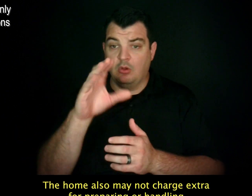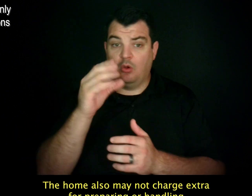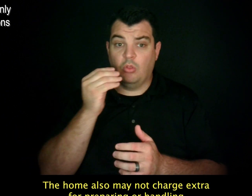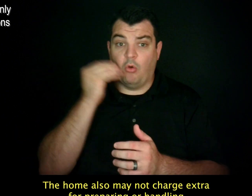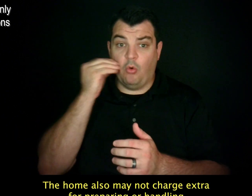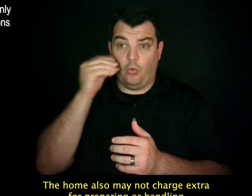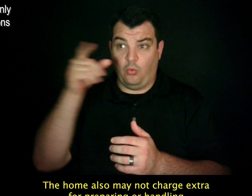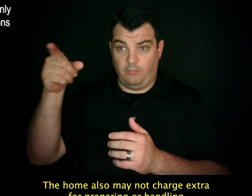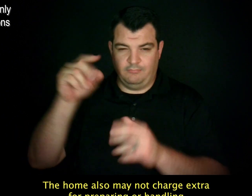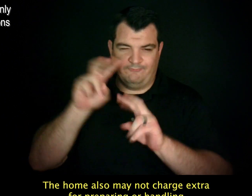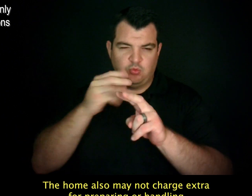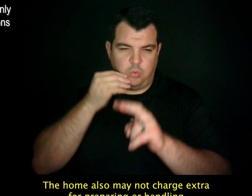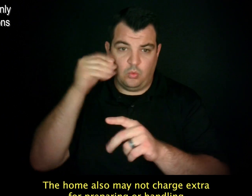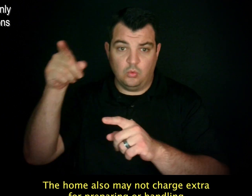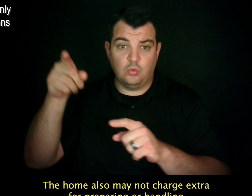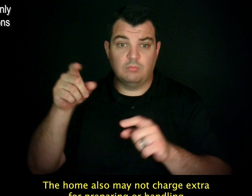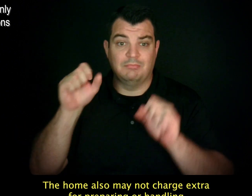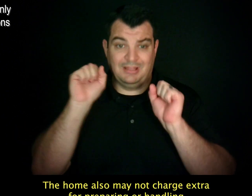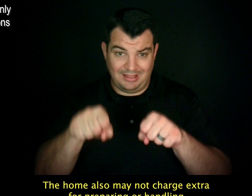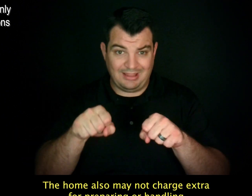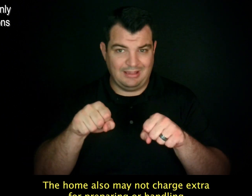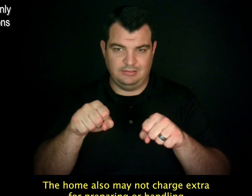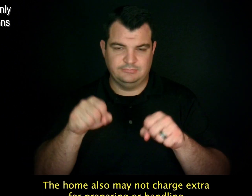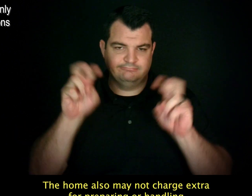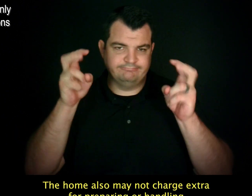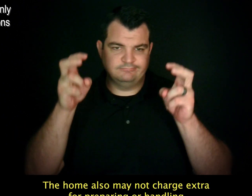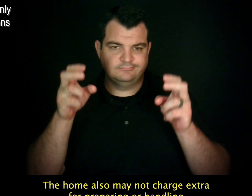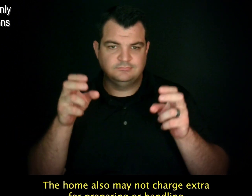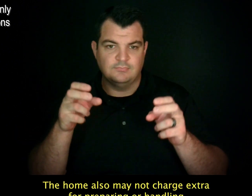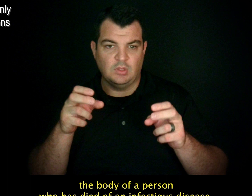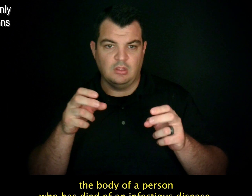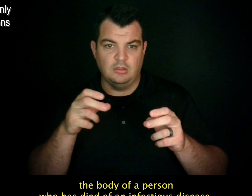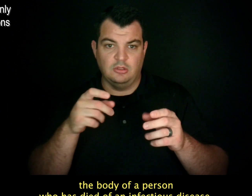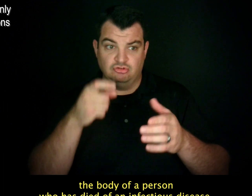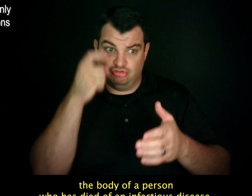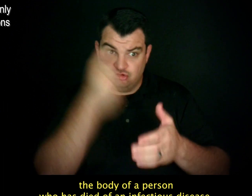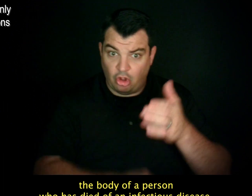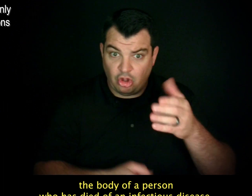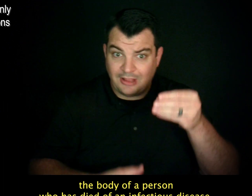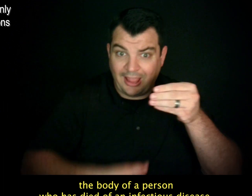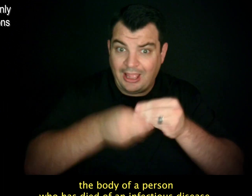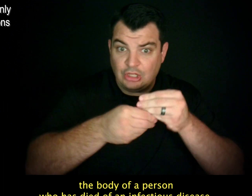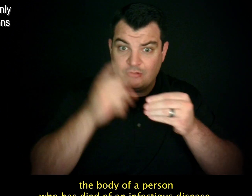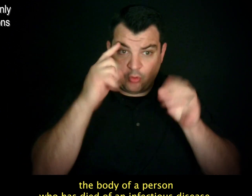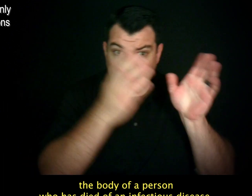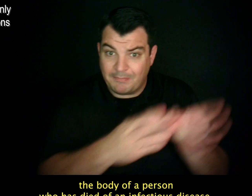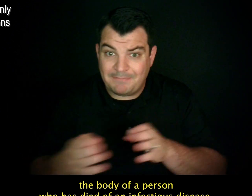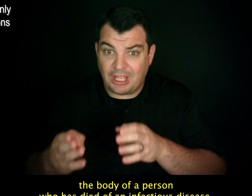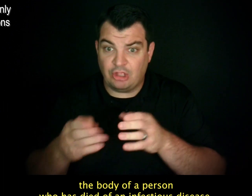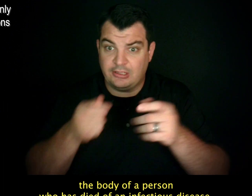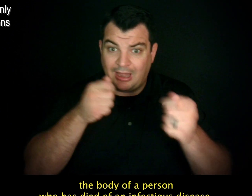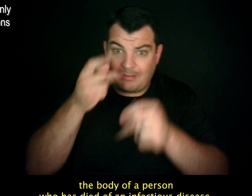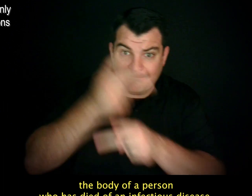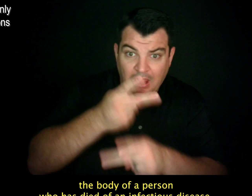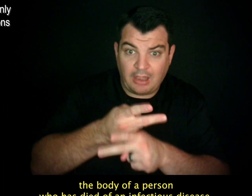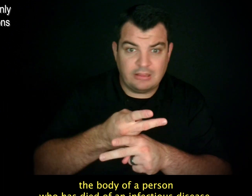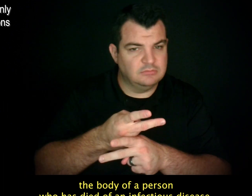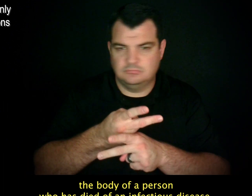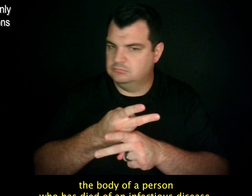The home also may not charge extra for preparing or handling the body of a person who has died of an infectious disease,